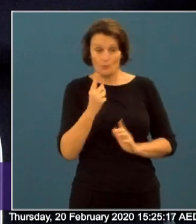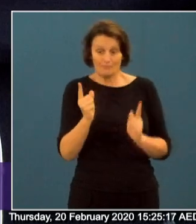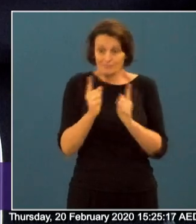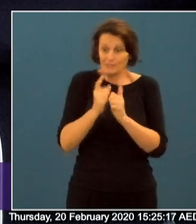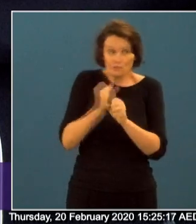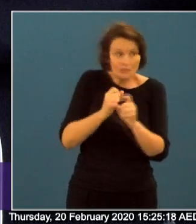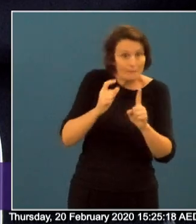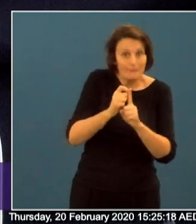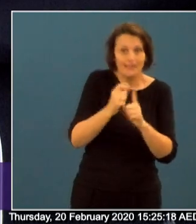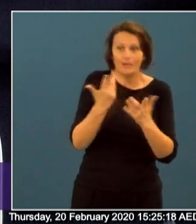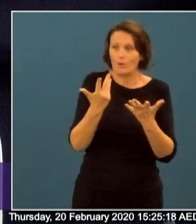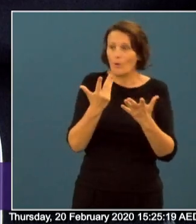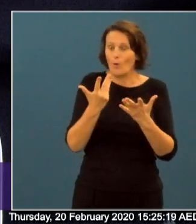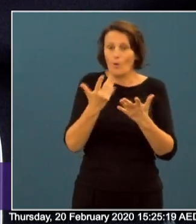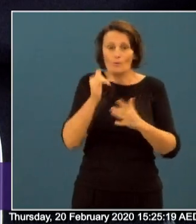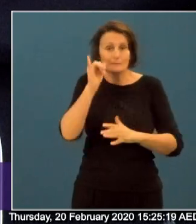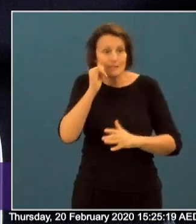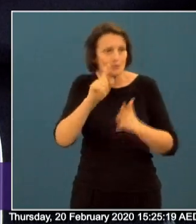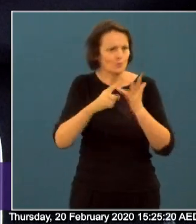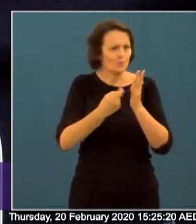such as communication tools that we've spoken about.